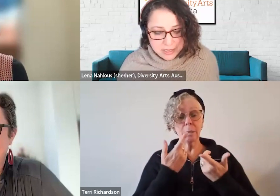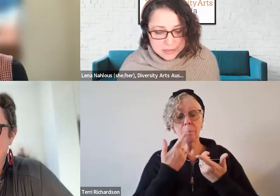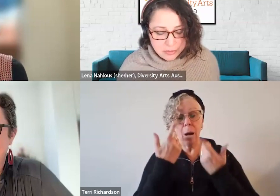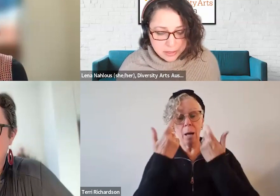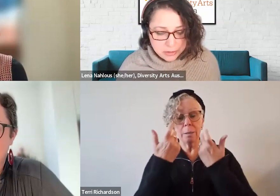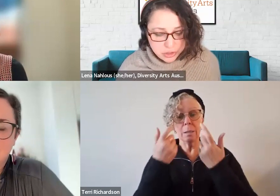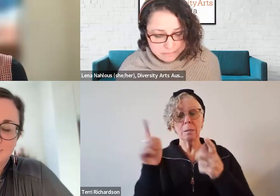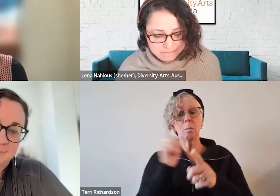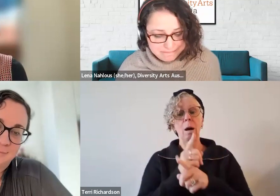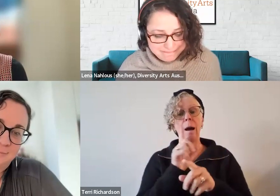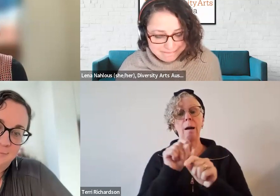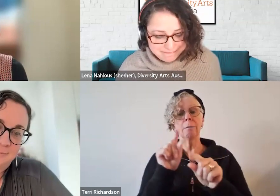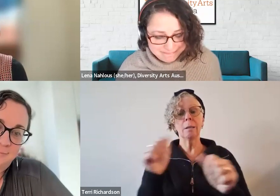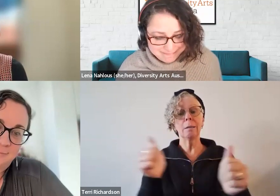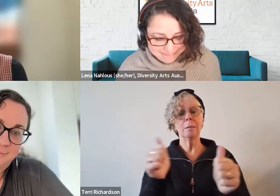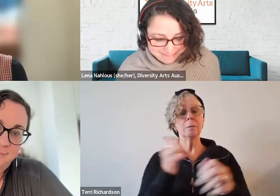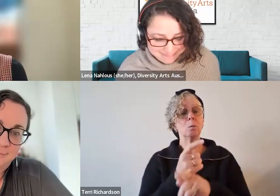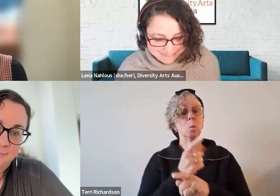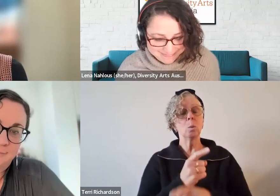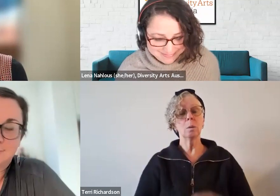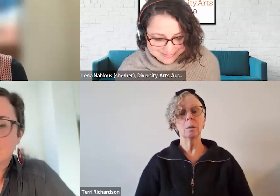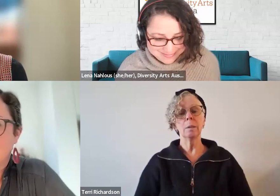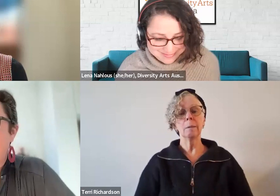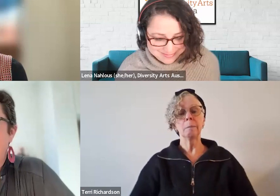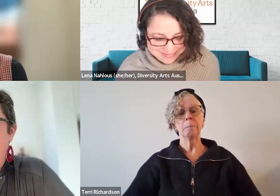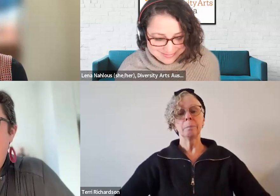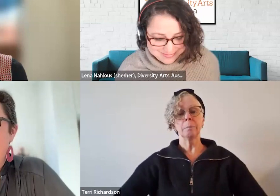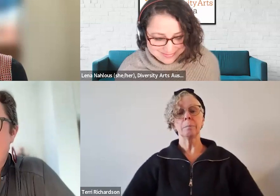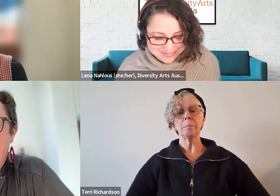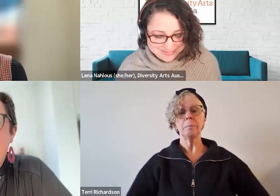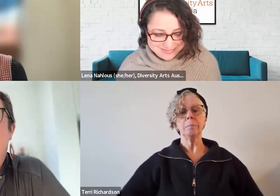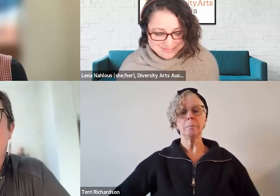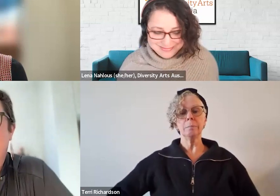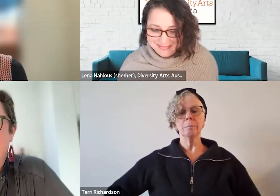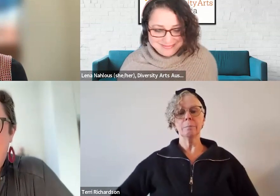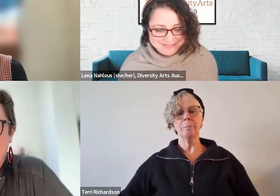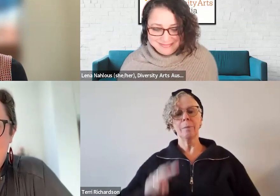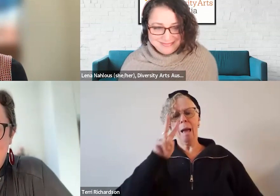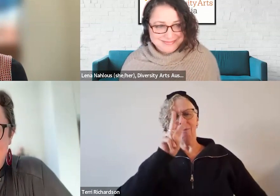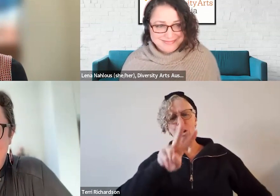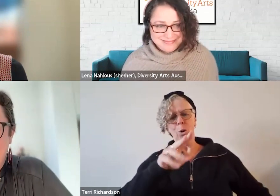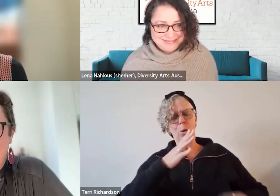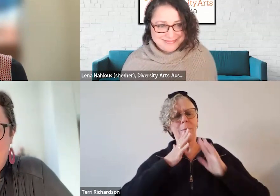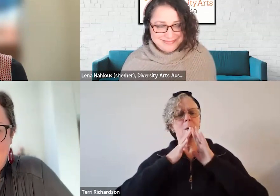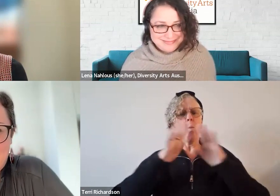Thanks so much." Look at that wonderful representative board.